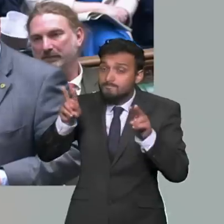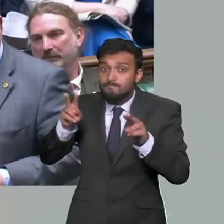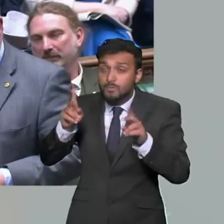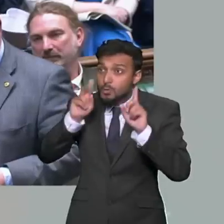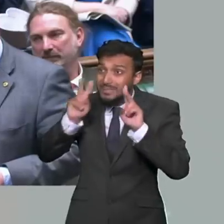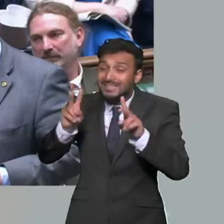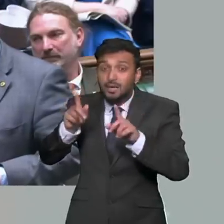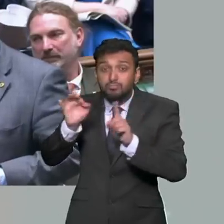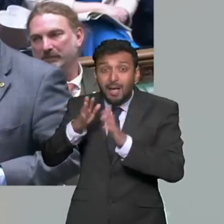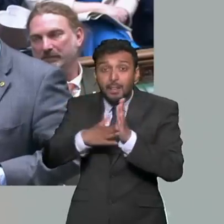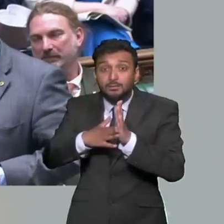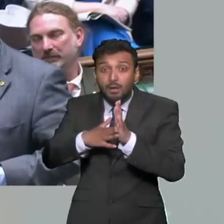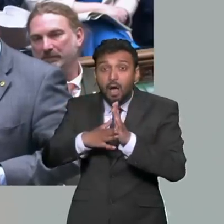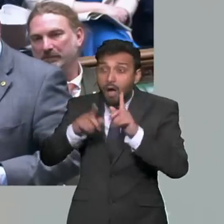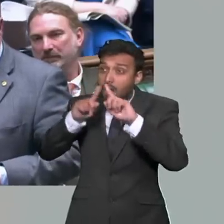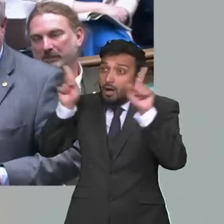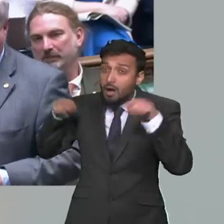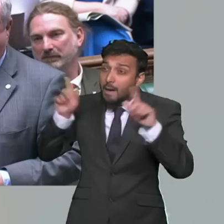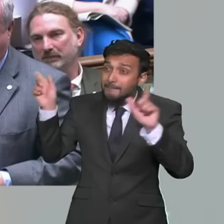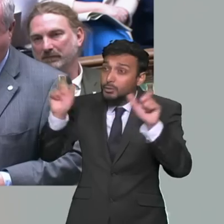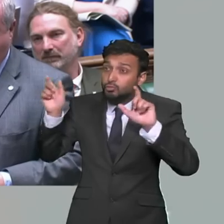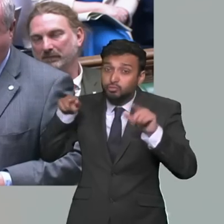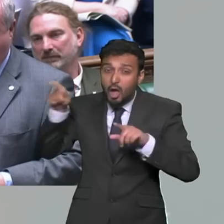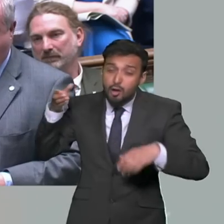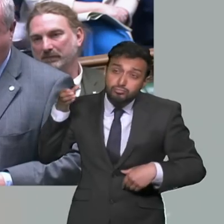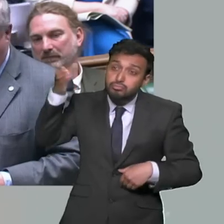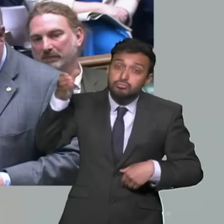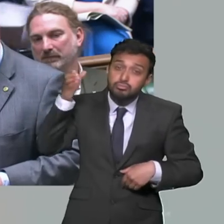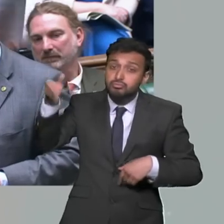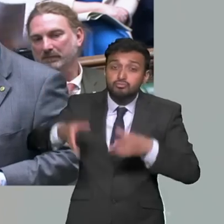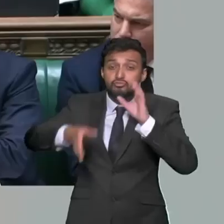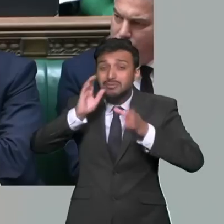surrounded by drink, toasting to a party in the middle of a lockdown.